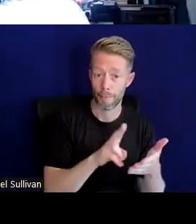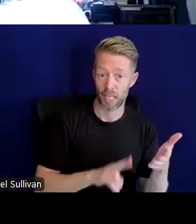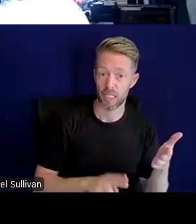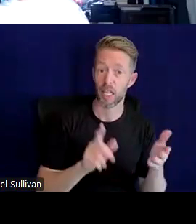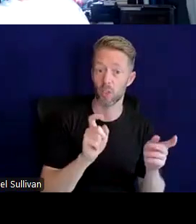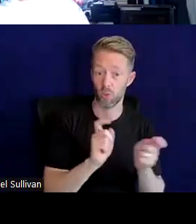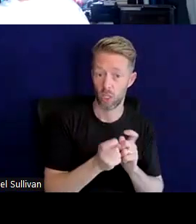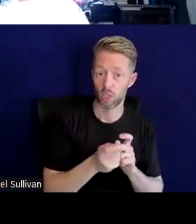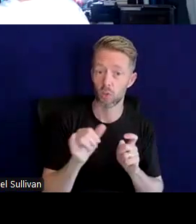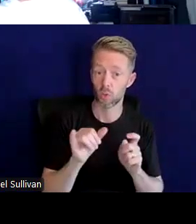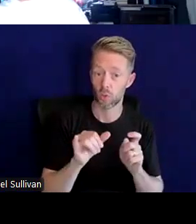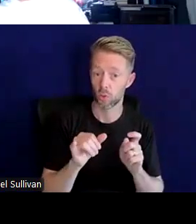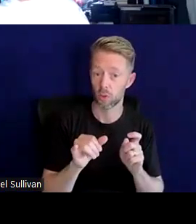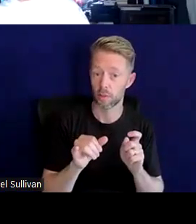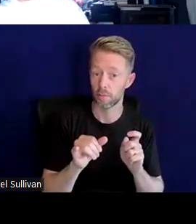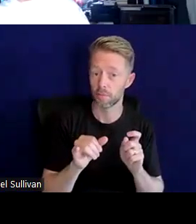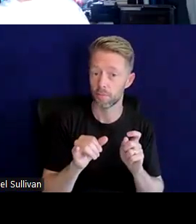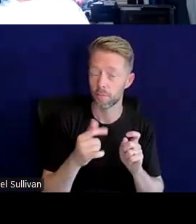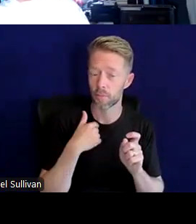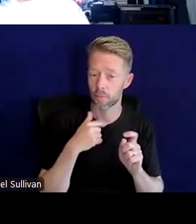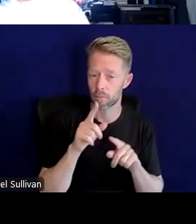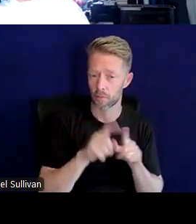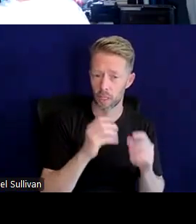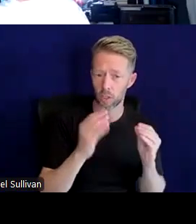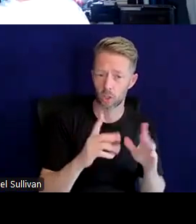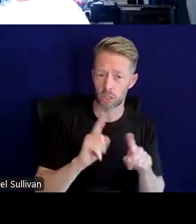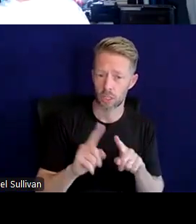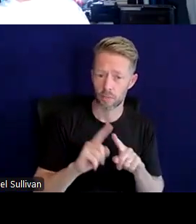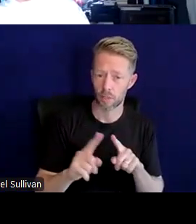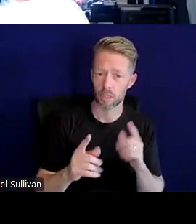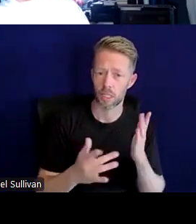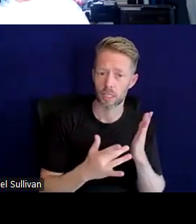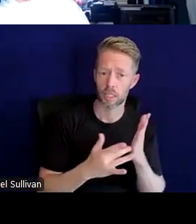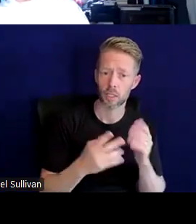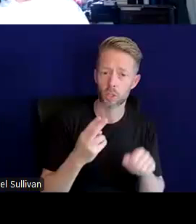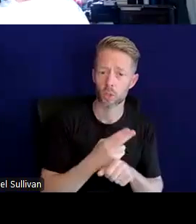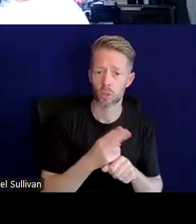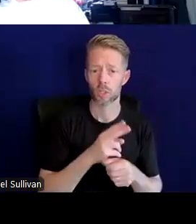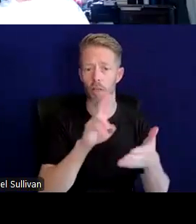have to change and asking the teacher different techniques and we're using brushes and getting